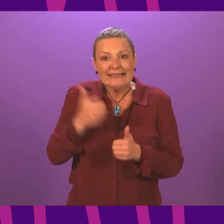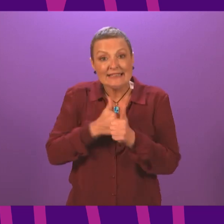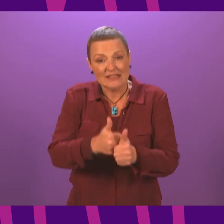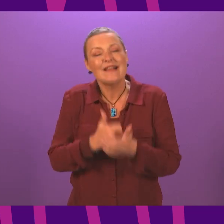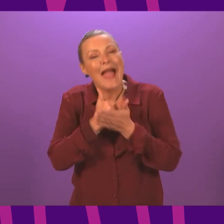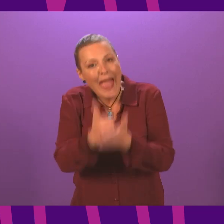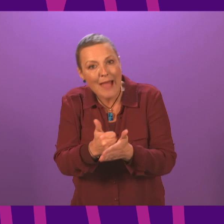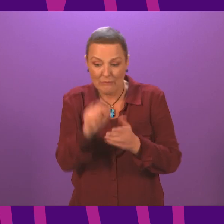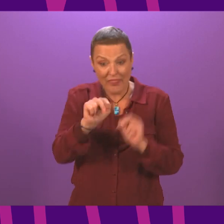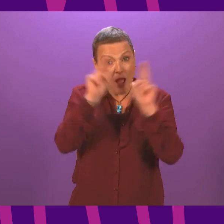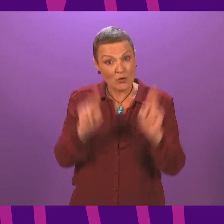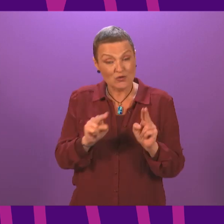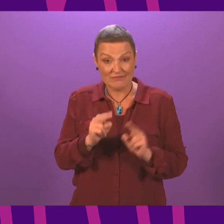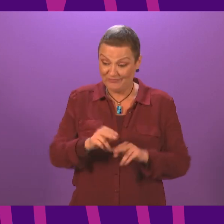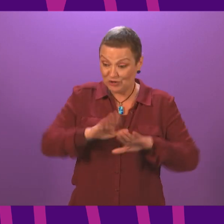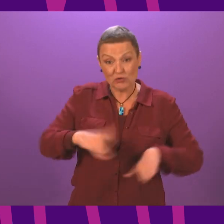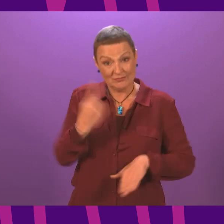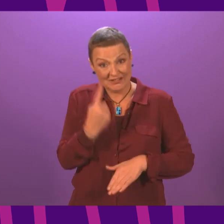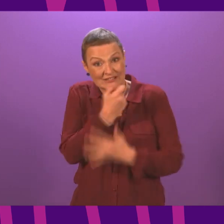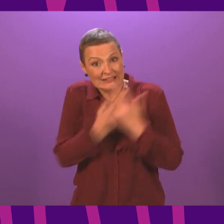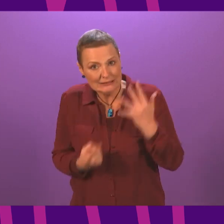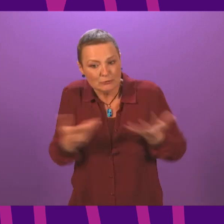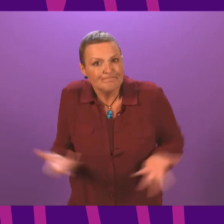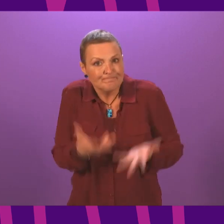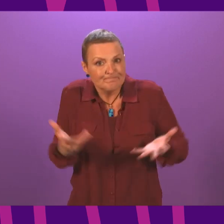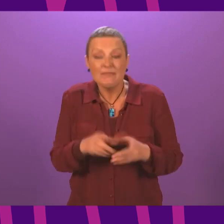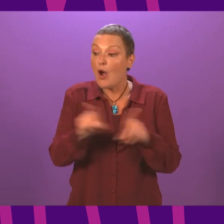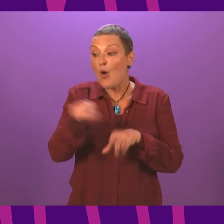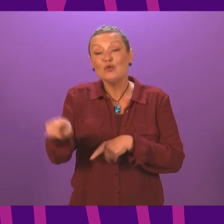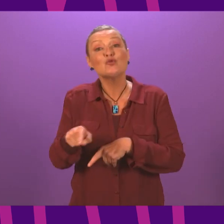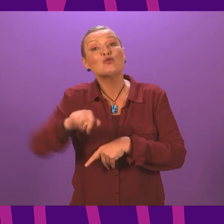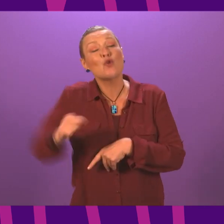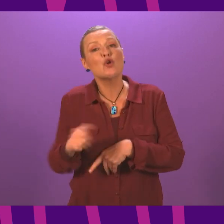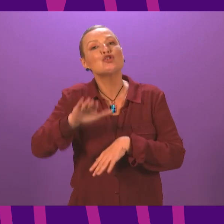By prioritising the game-changing Scottish child payment, we were able to open it to